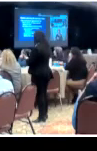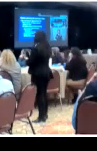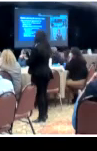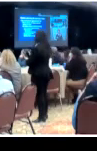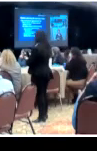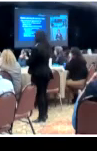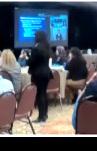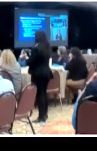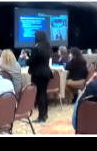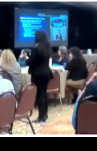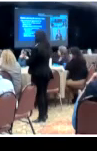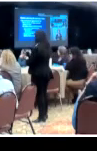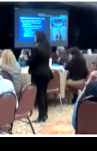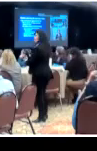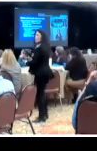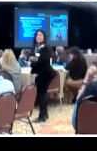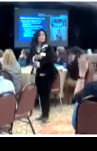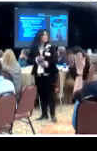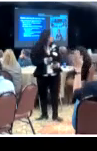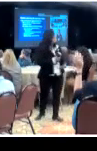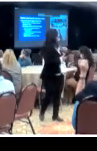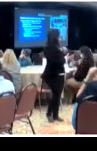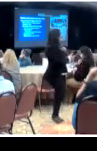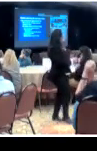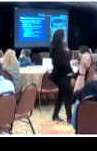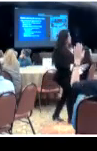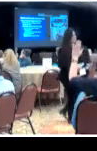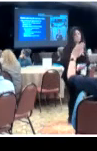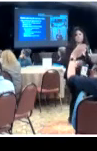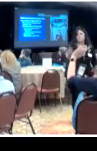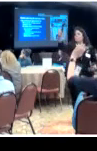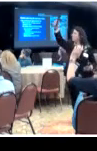be there quickly. We need to get a grip here. They are